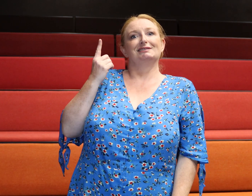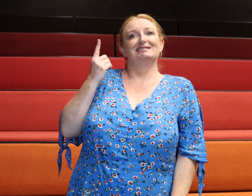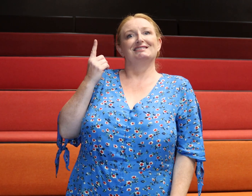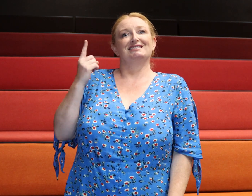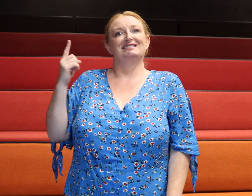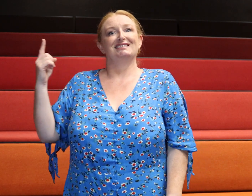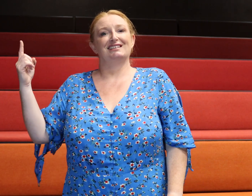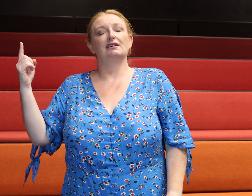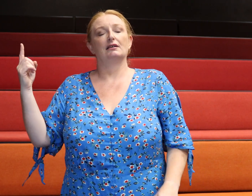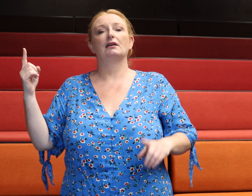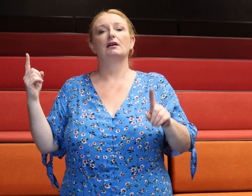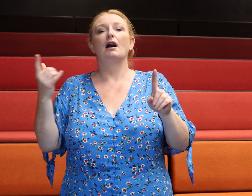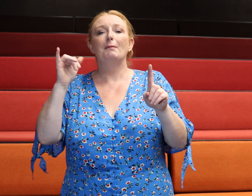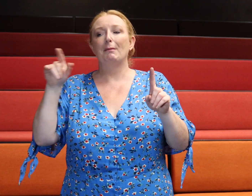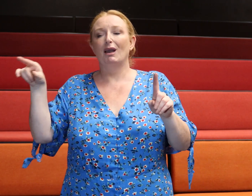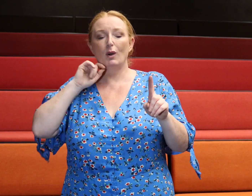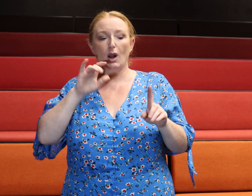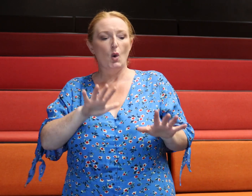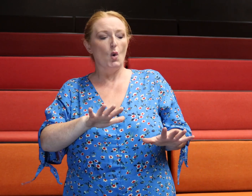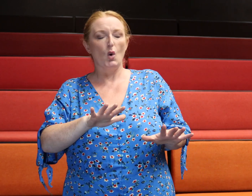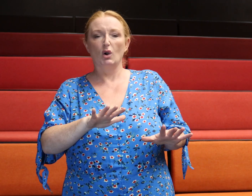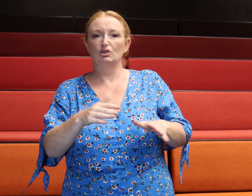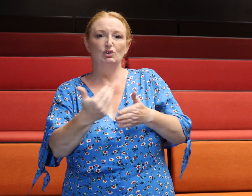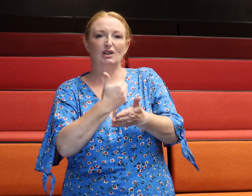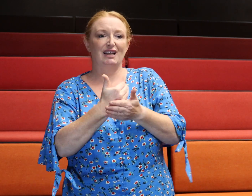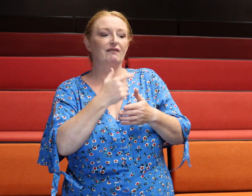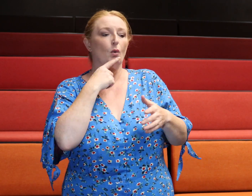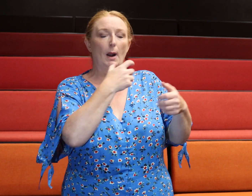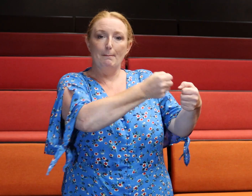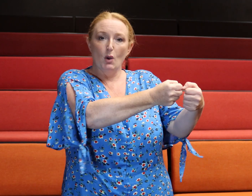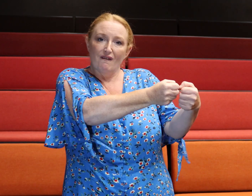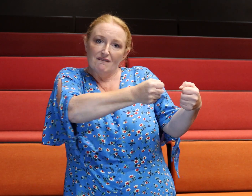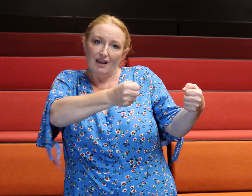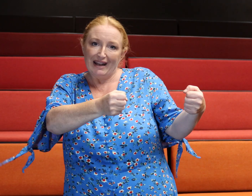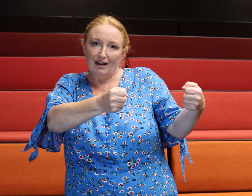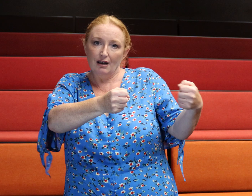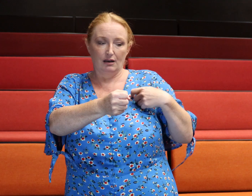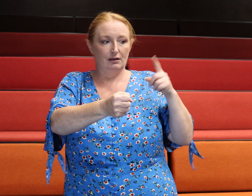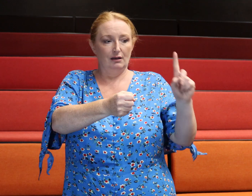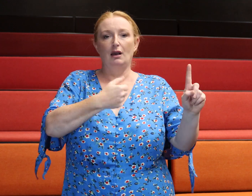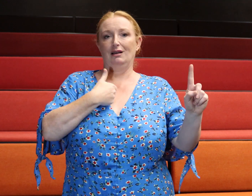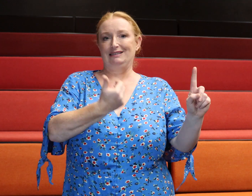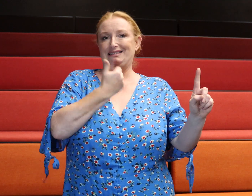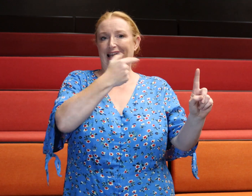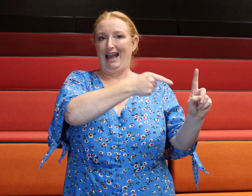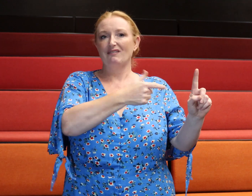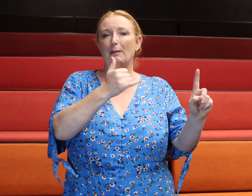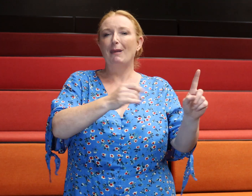they may slightly reblock that and move the performance in on stage slightly to make sure that I don't, you know,